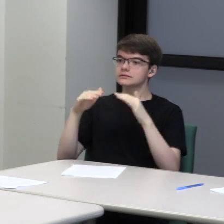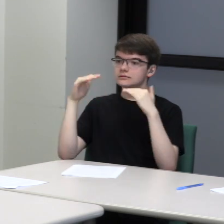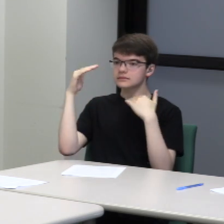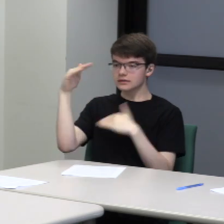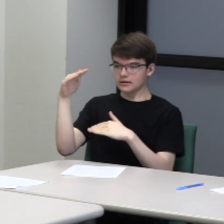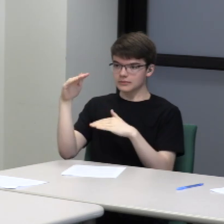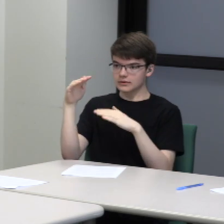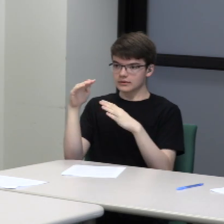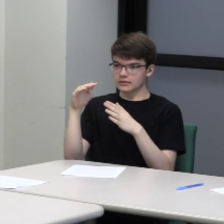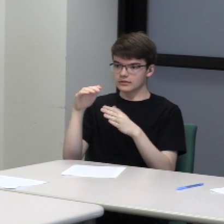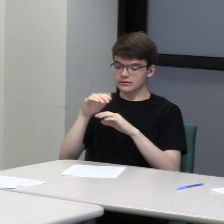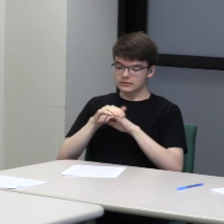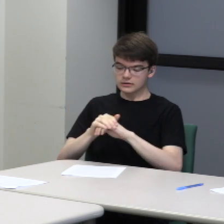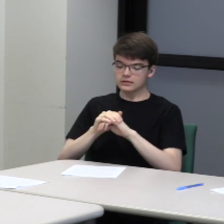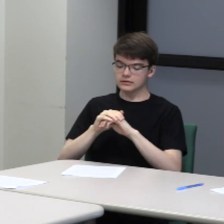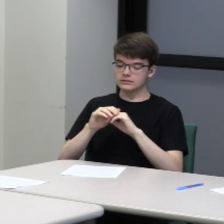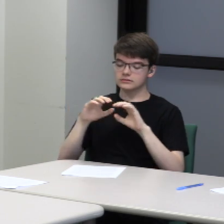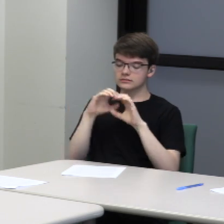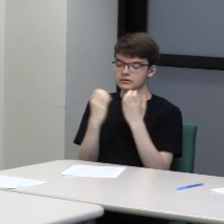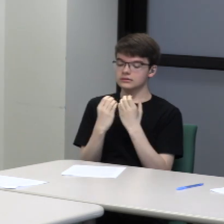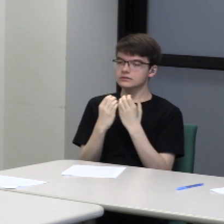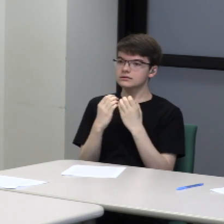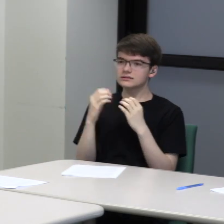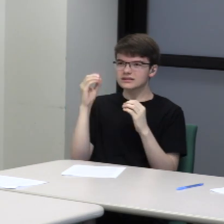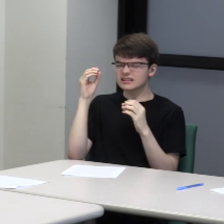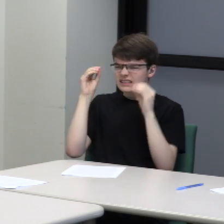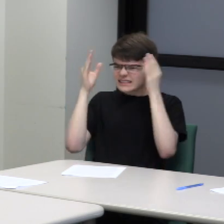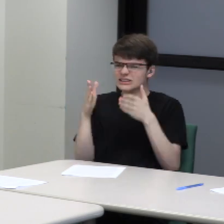And then, in my college-level English class,